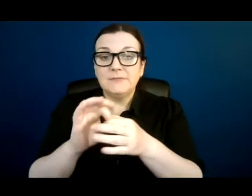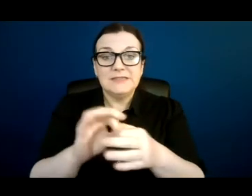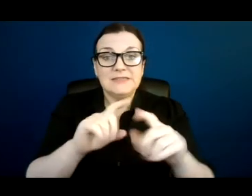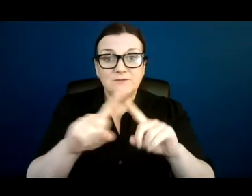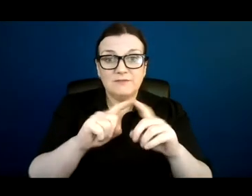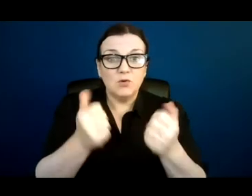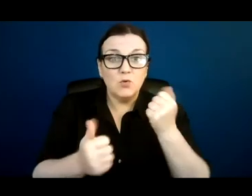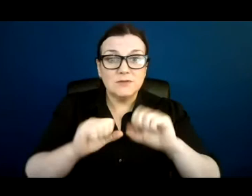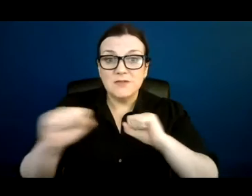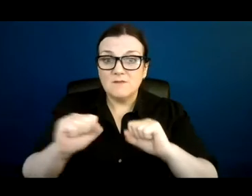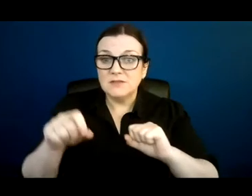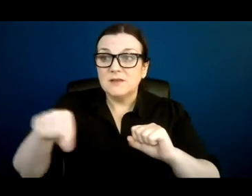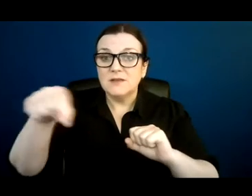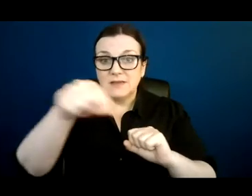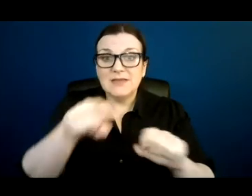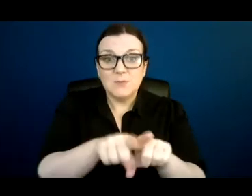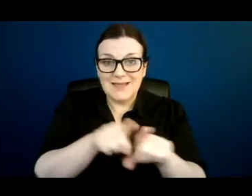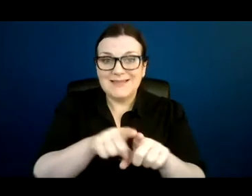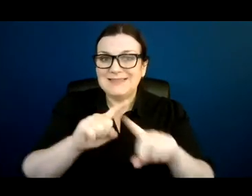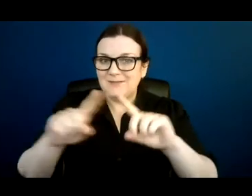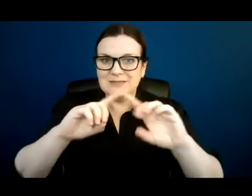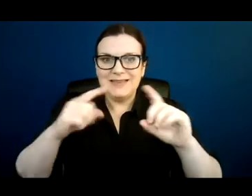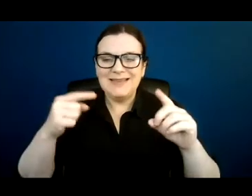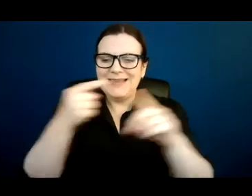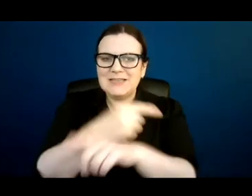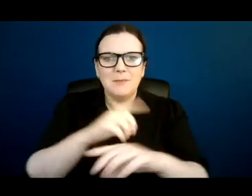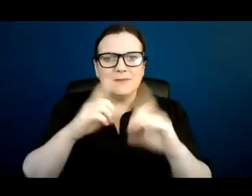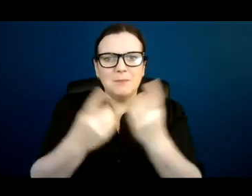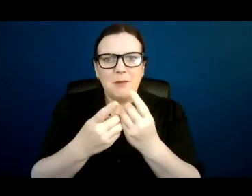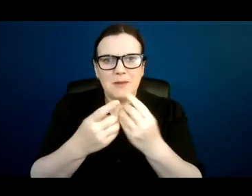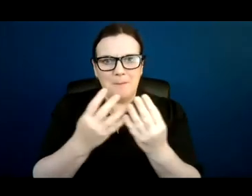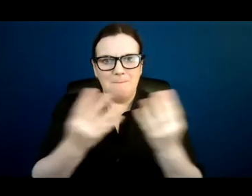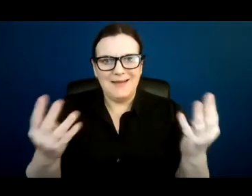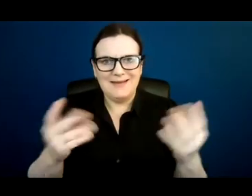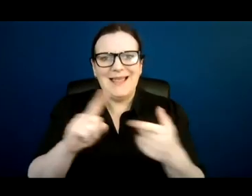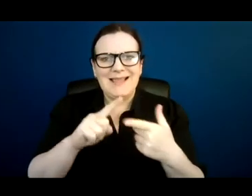the interdepartmental panel and working with the Decision Support Service in the preparations.